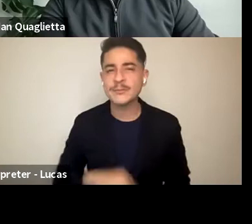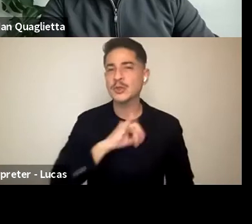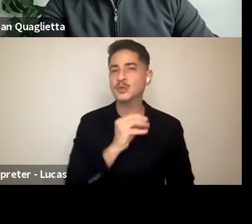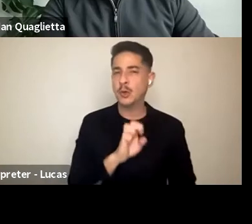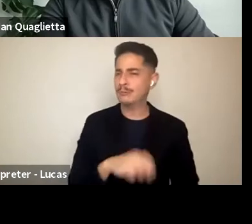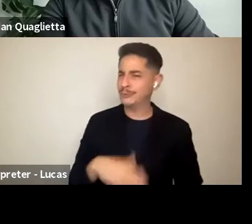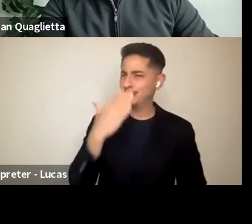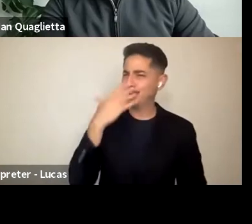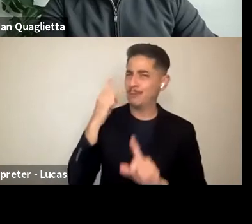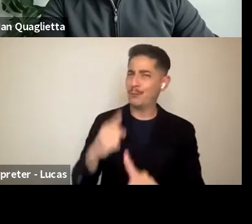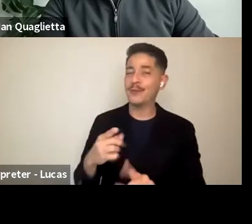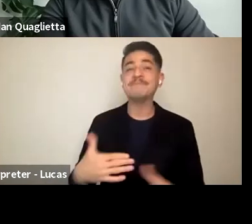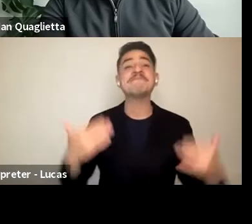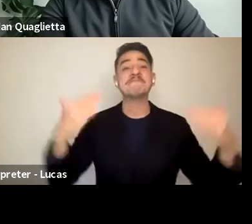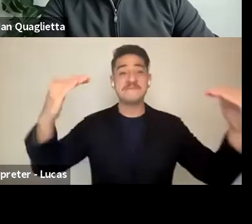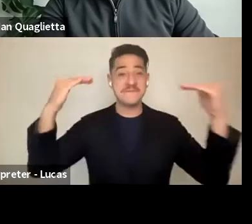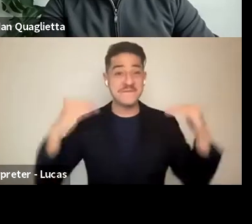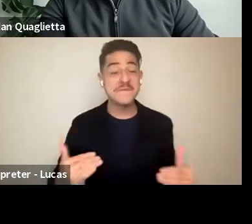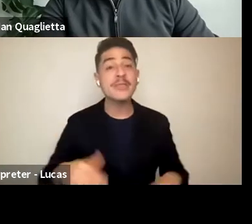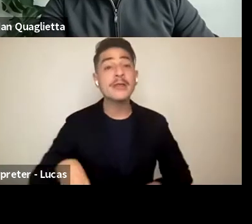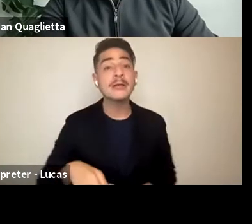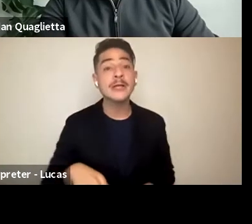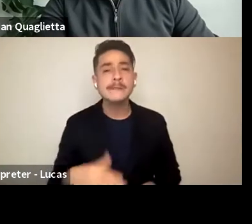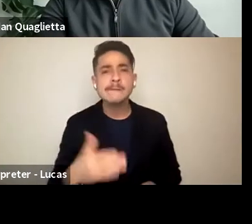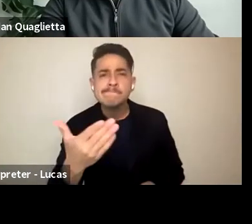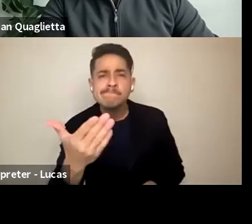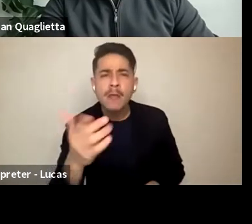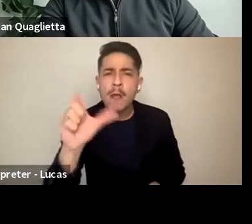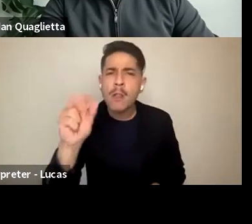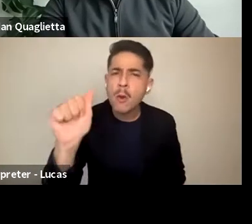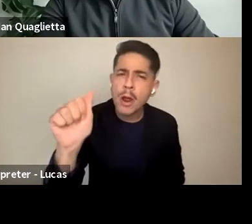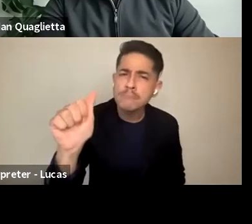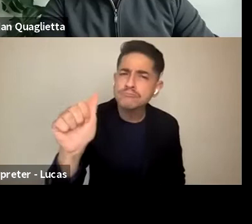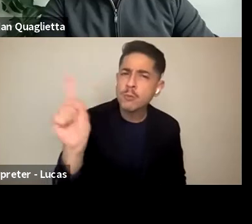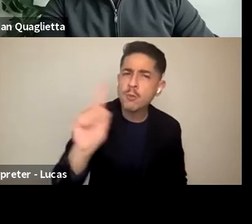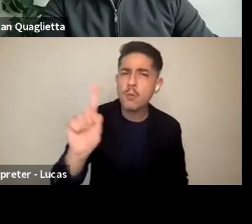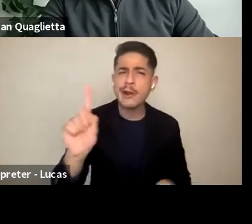Where in the organization should the SEO Department sit?